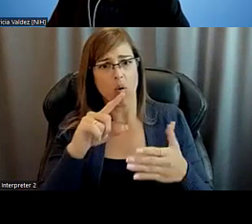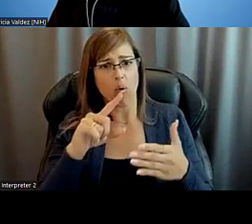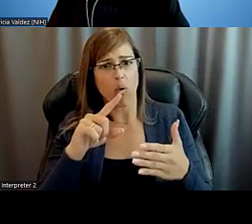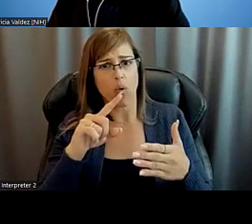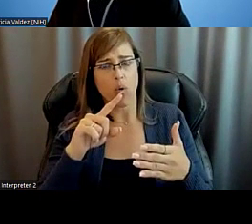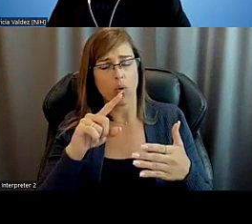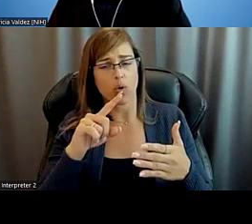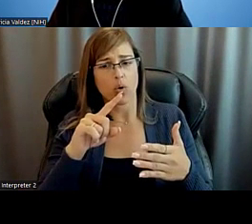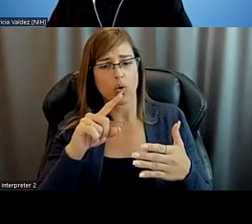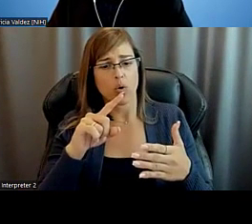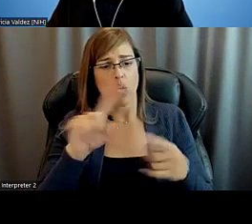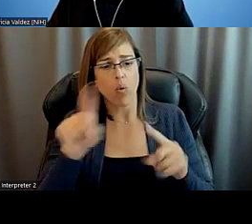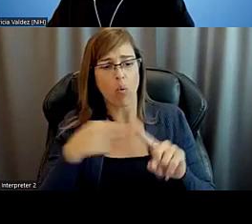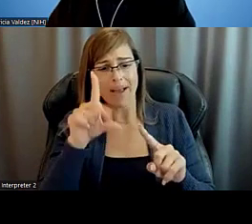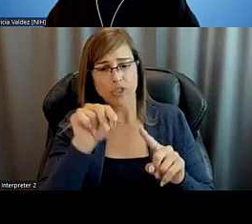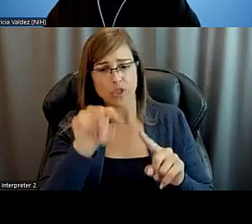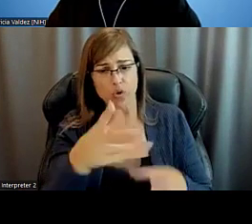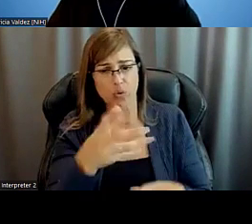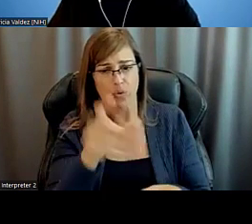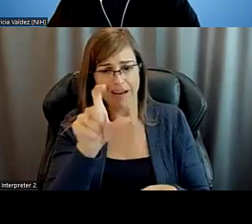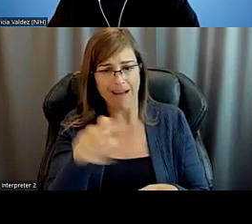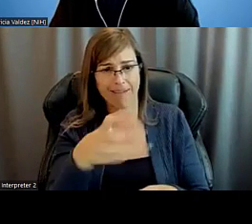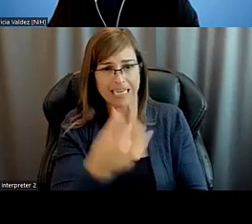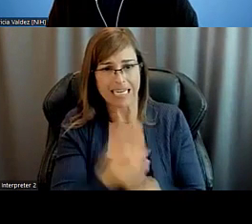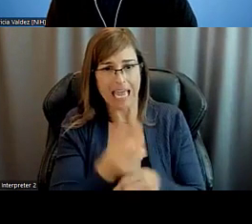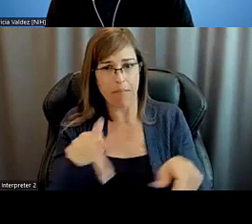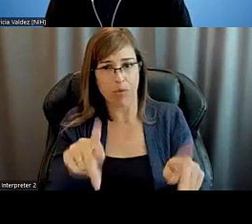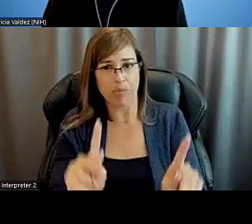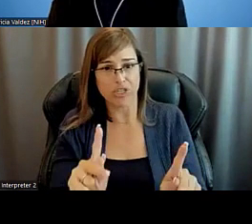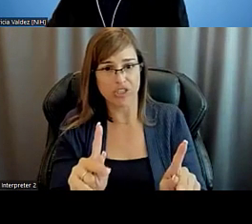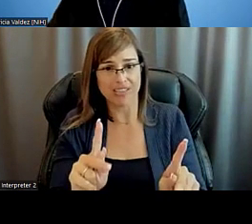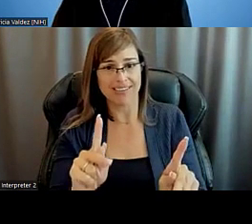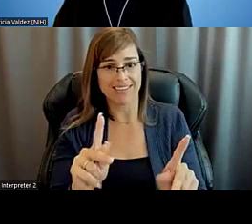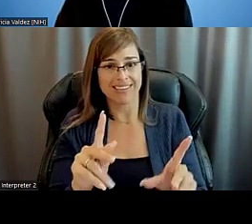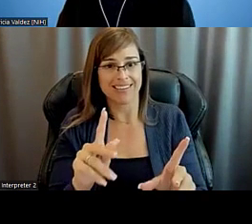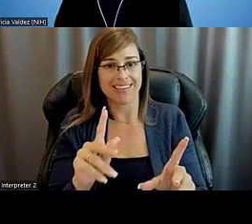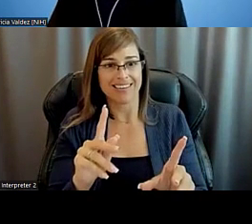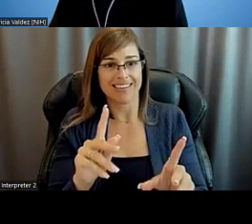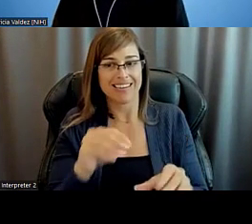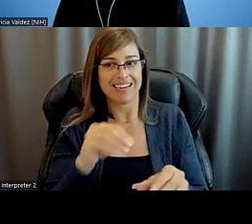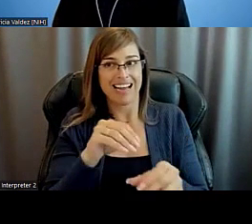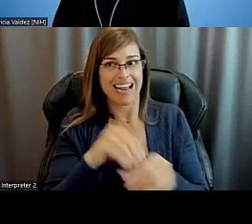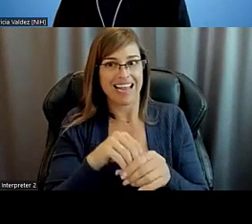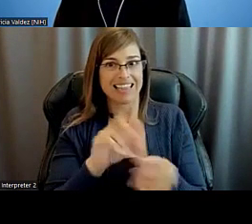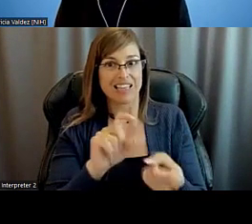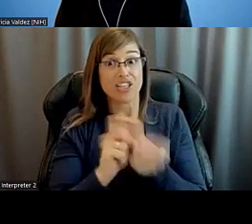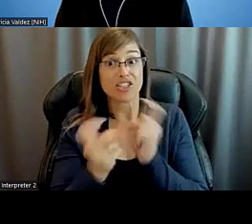for a change in effort related to ... Dr. Patricia Valdez: Oh. Yeah. Yes. Elyse Sullivan:. this .. Dr. Patricia Valdez: Very good question.